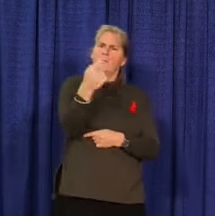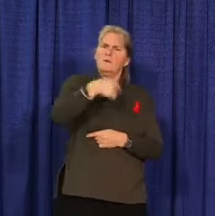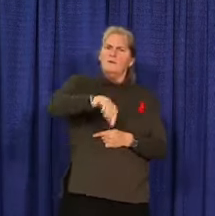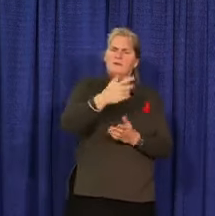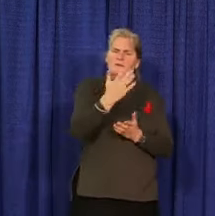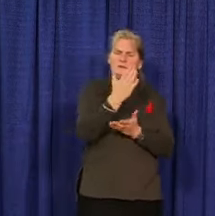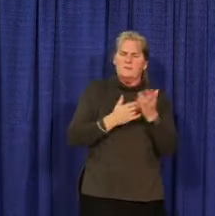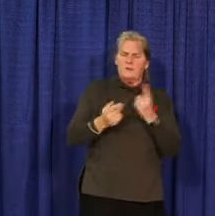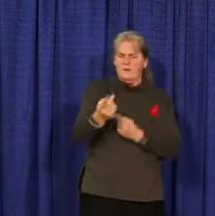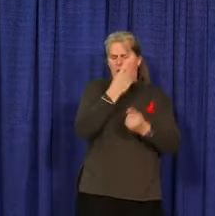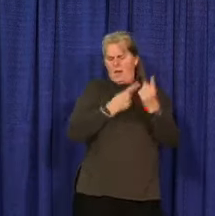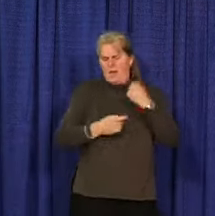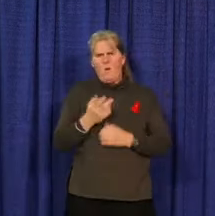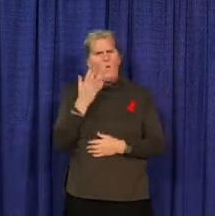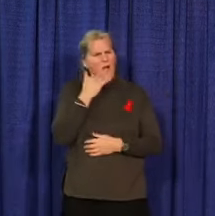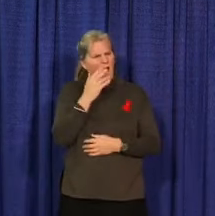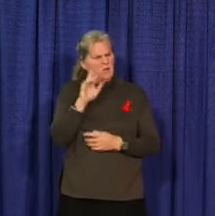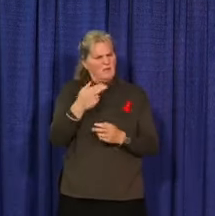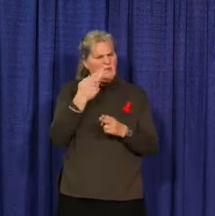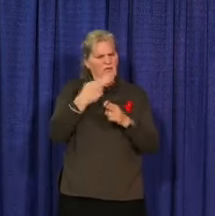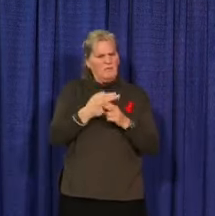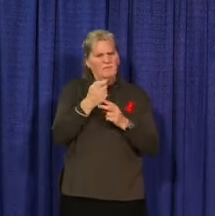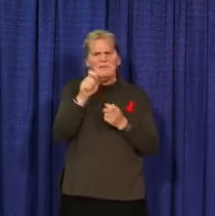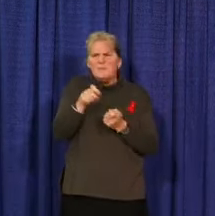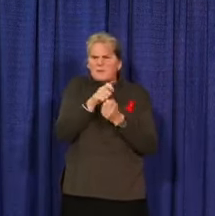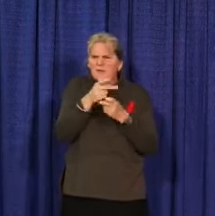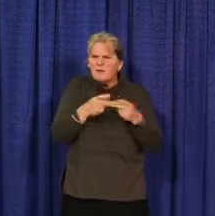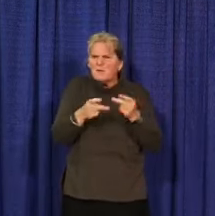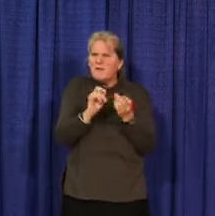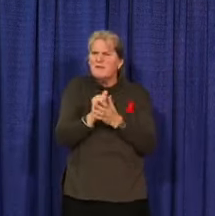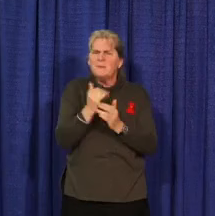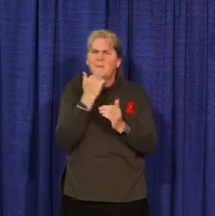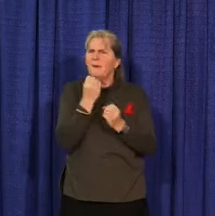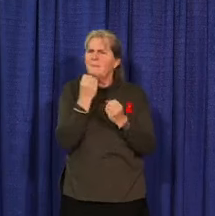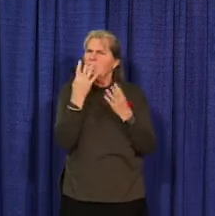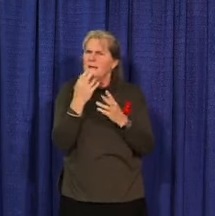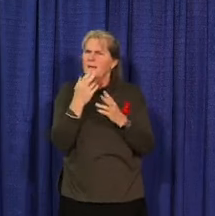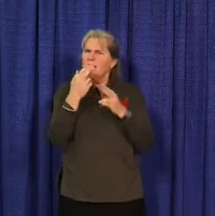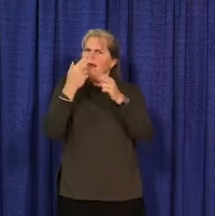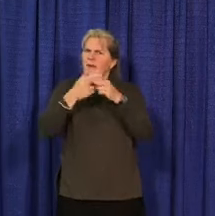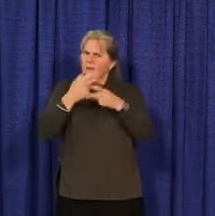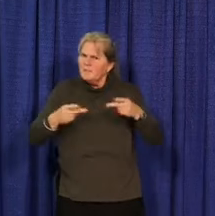select places were identified as potential places of exposure, and I'm hearing some ongoing